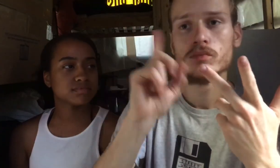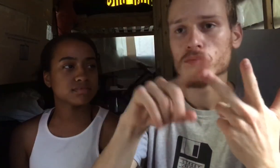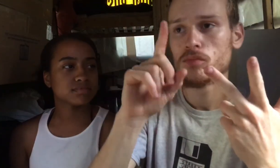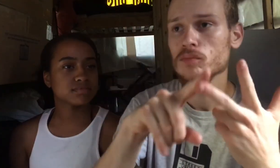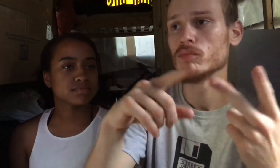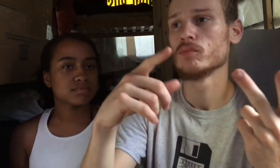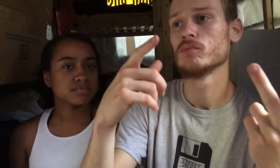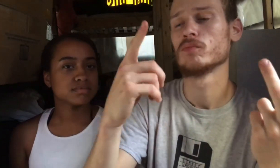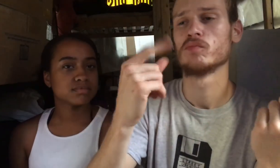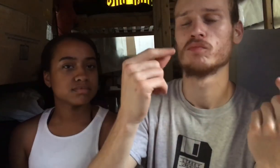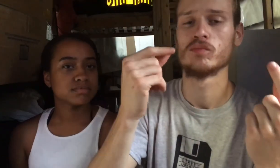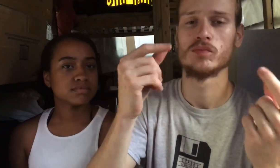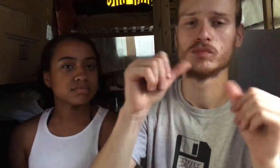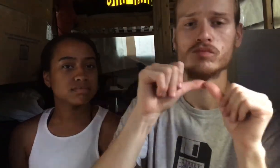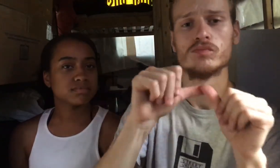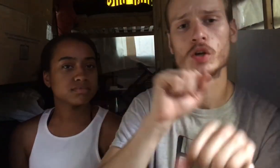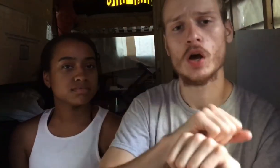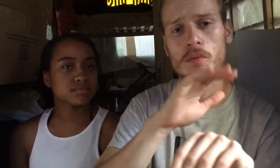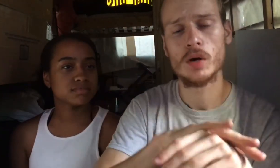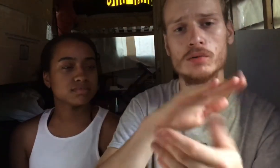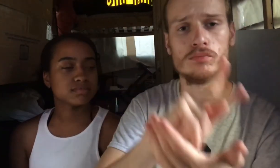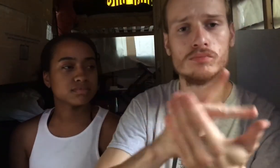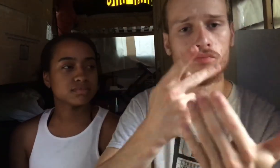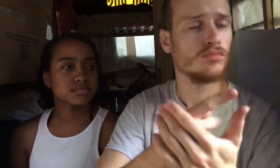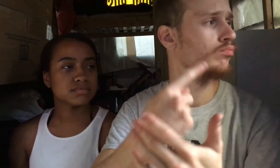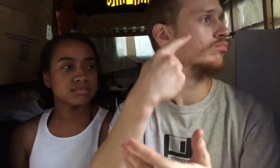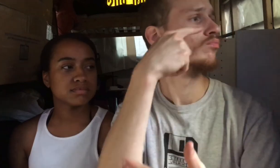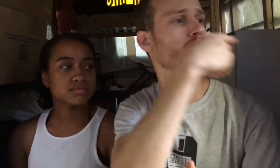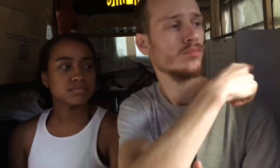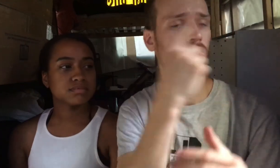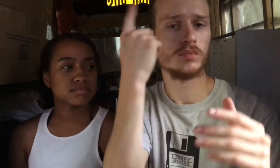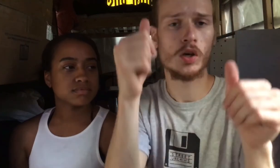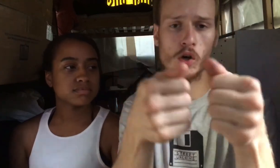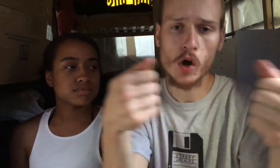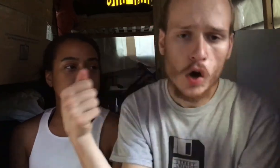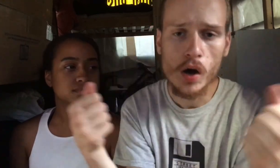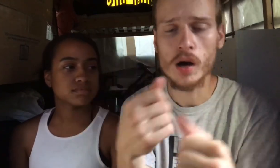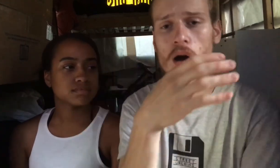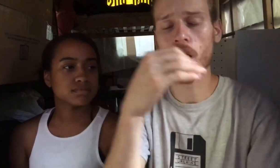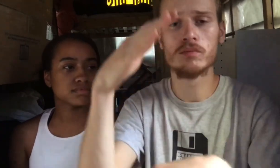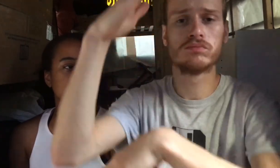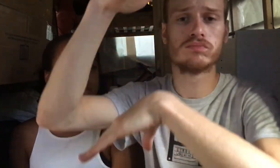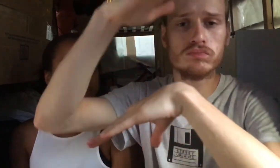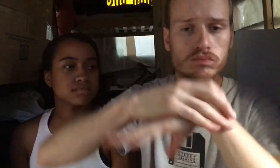doings continue work on kitchen for add doors and countertop